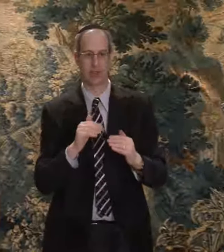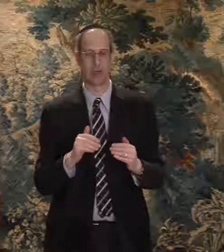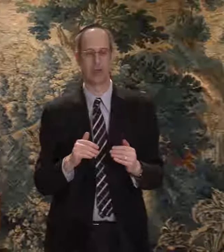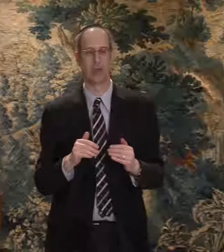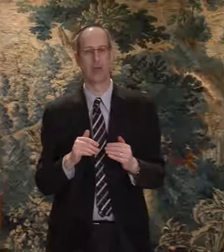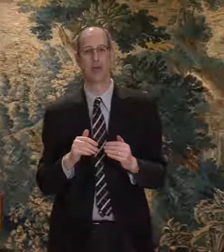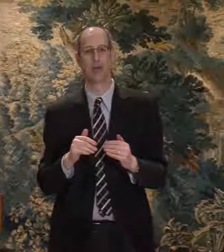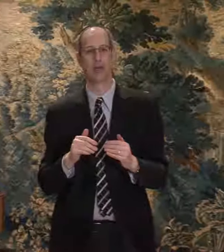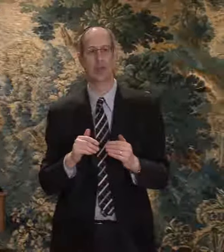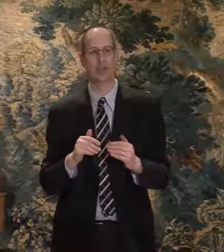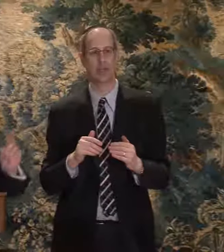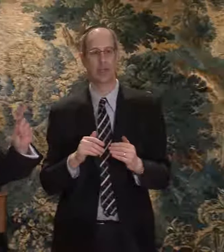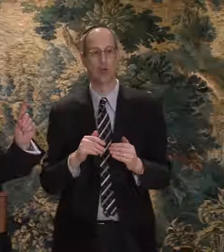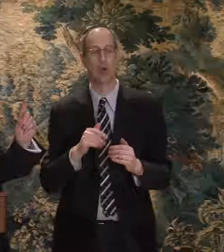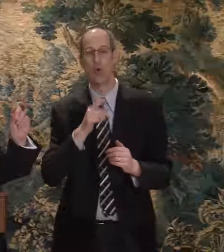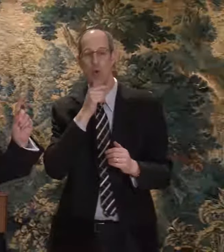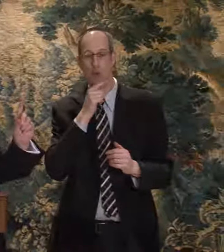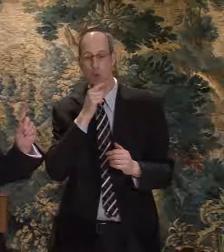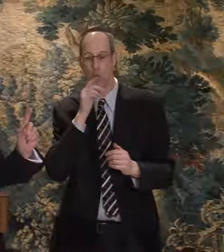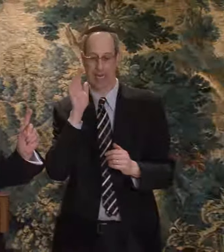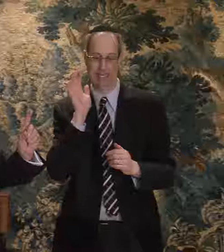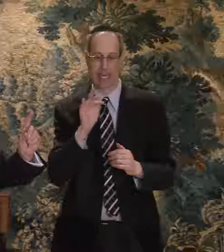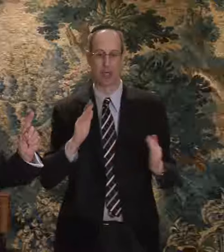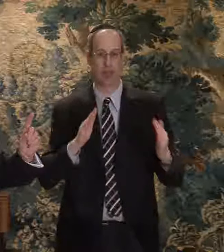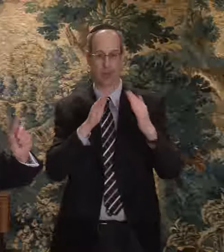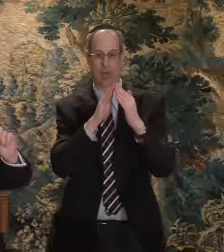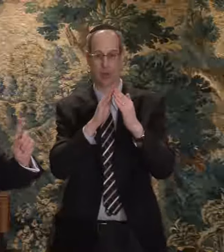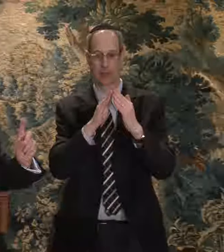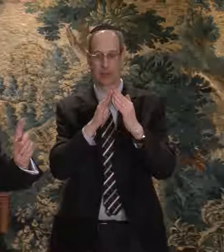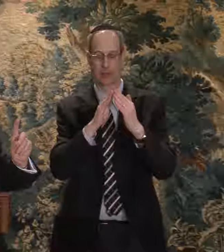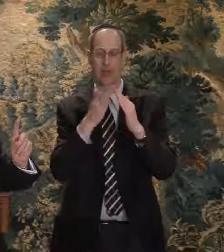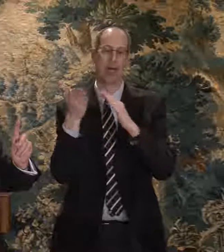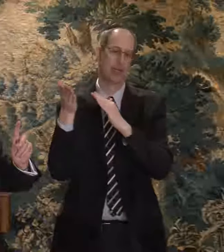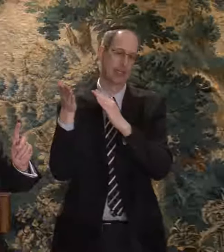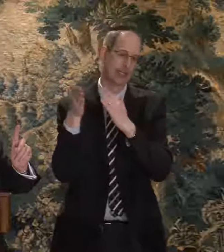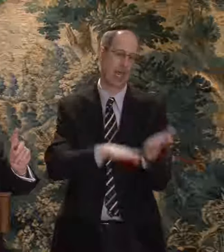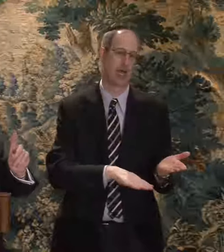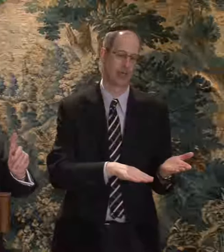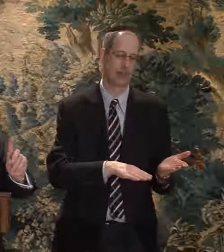moist you must anybody who touches that Mountain moisture Mercy's gonna die in